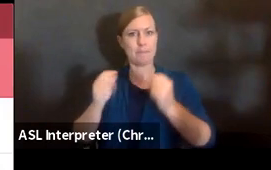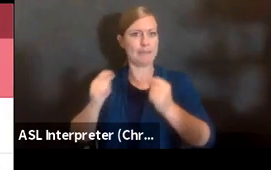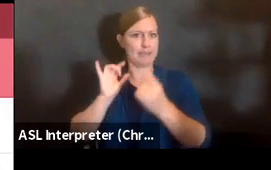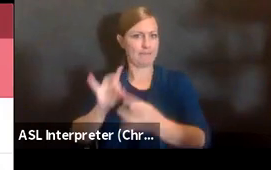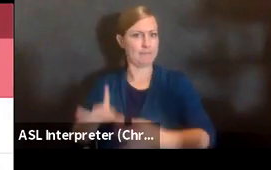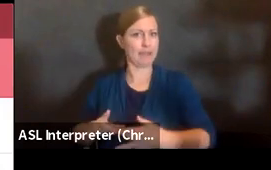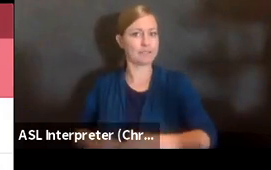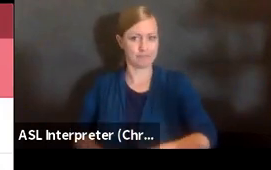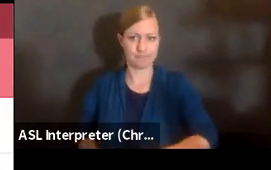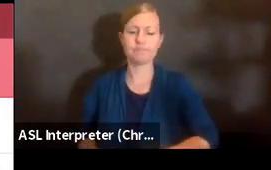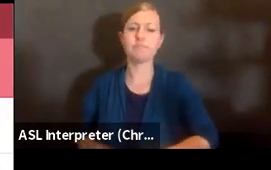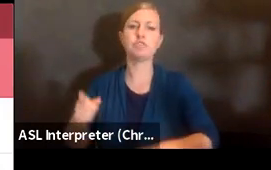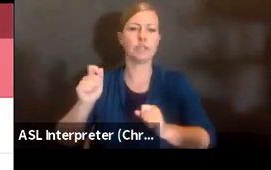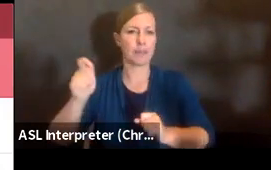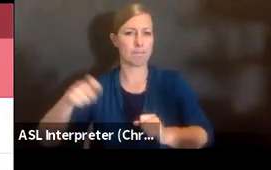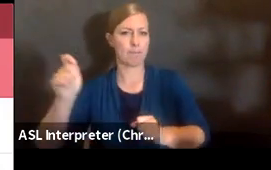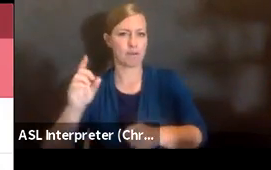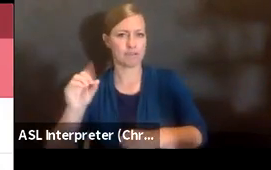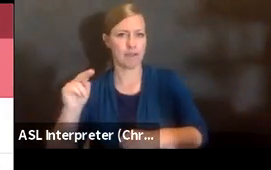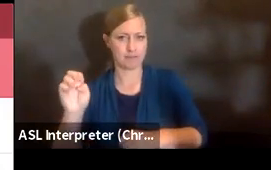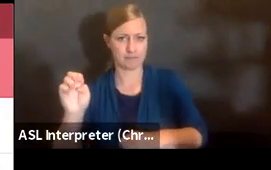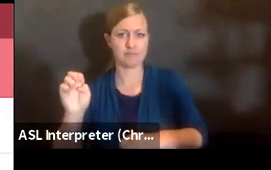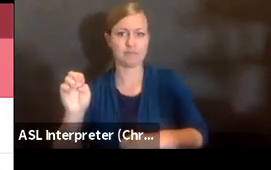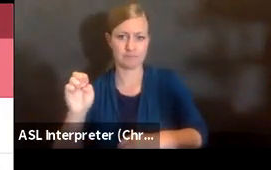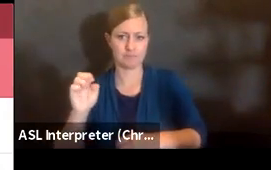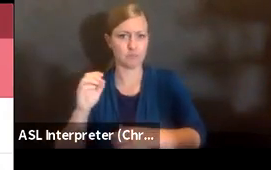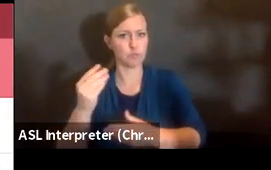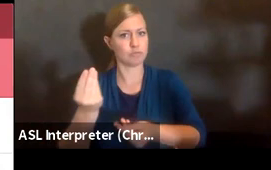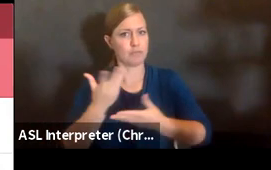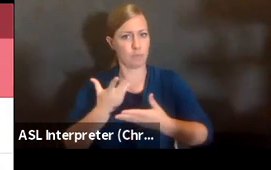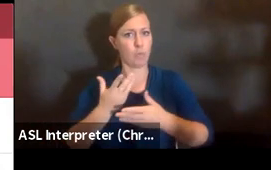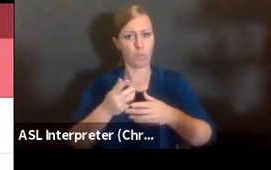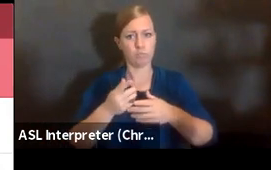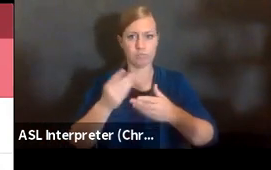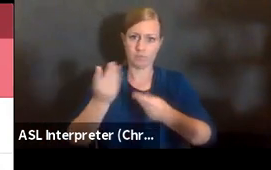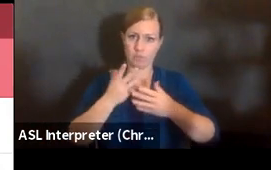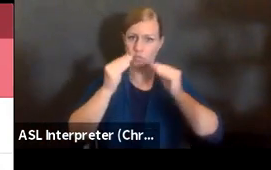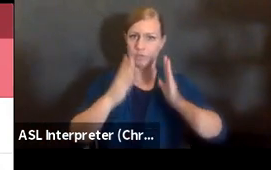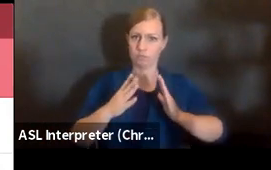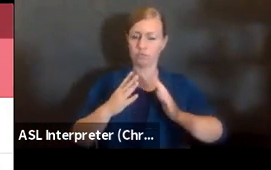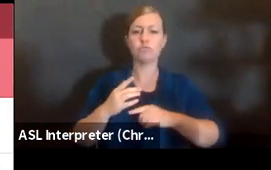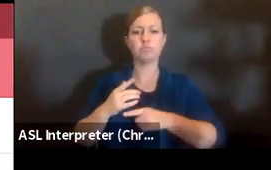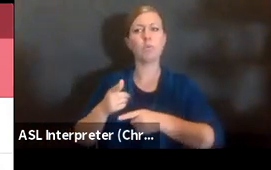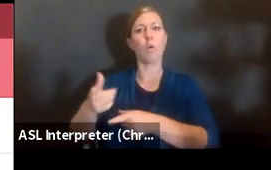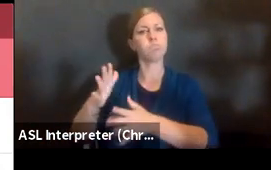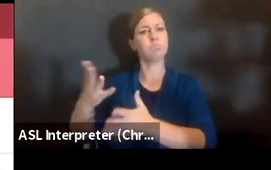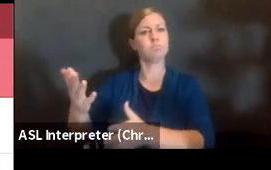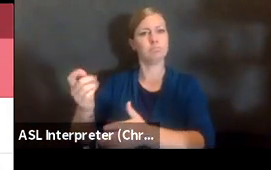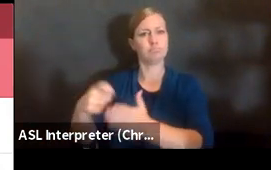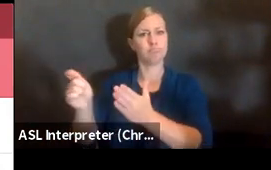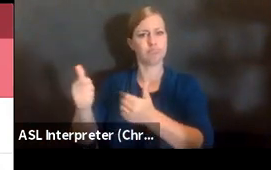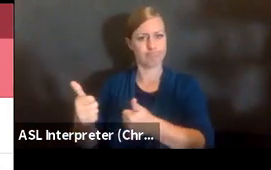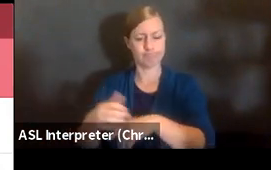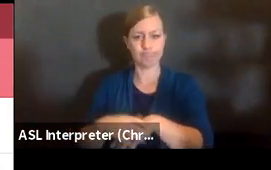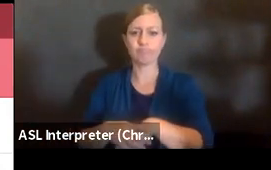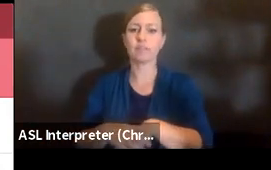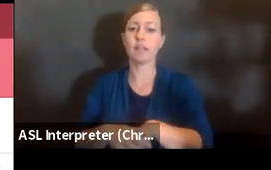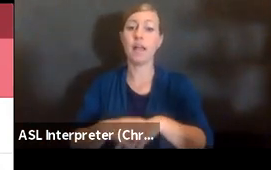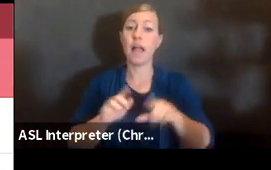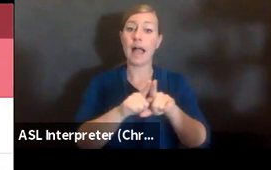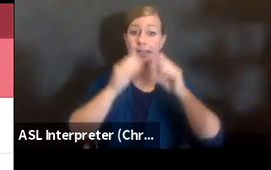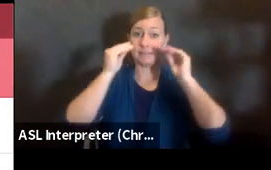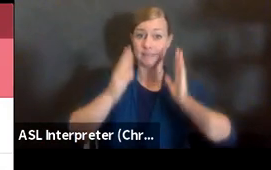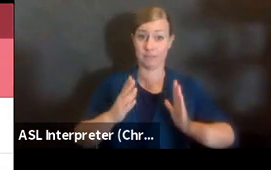Katherine Livick - ESD 112: She can mark this as done to alert me as the teacher that she's done it. And as the teacher when I am in a Google form